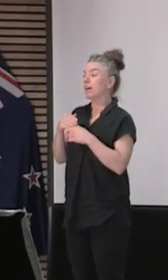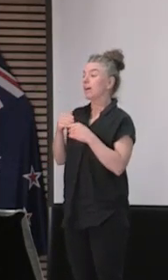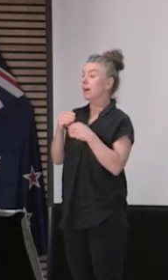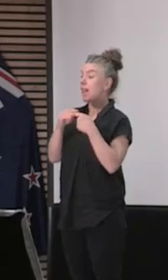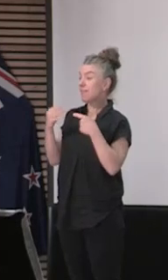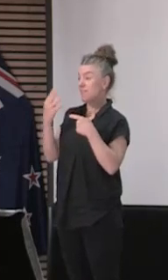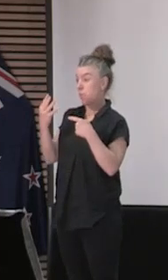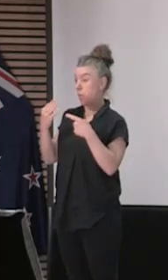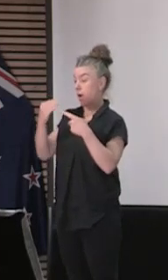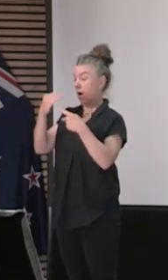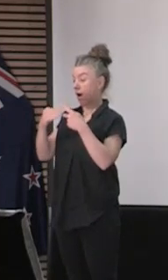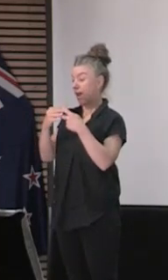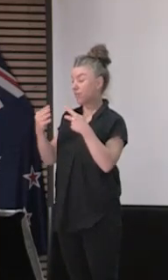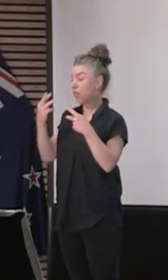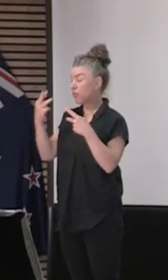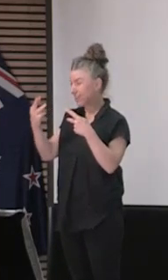so we willuse some examples.